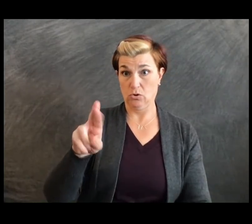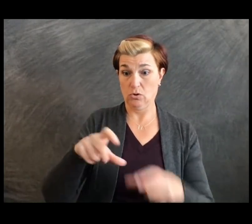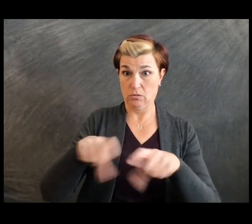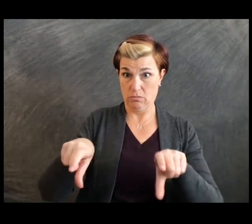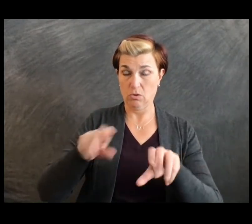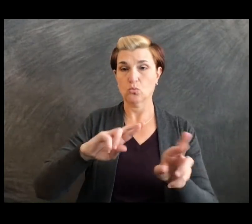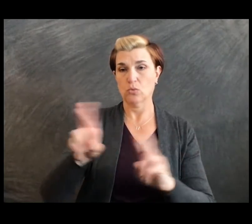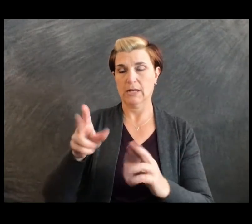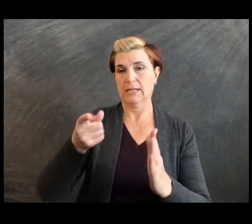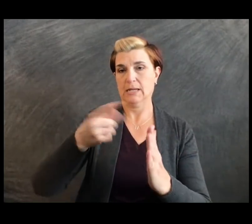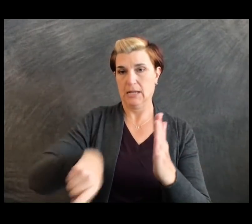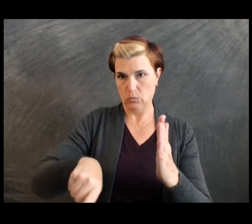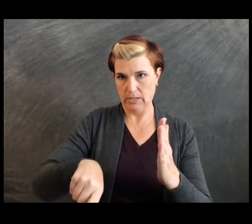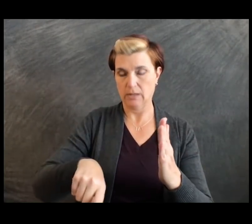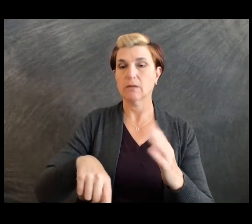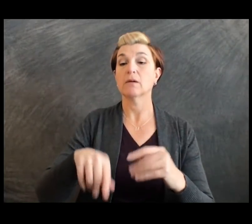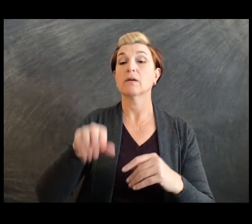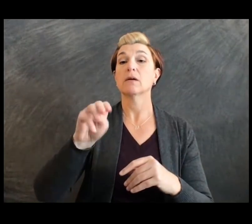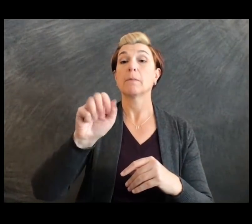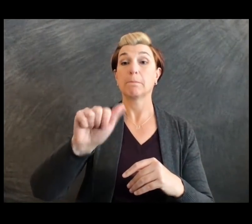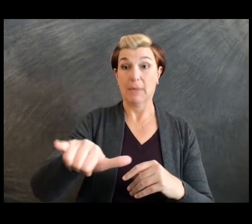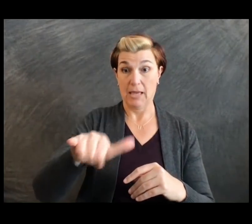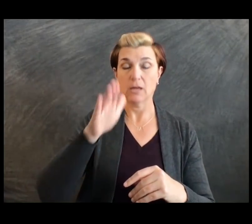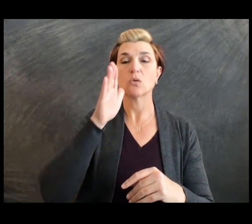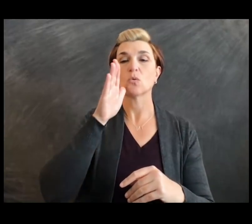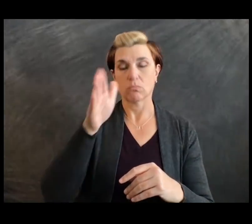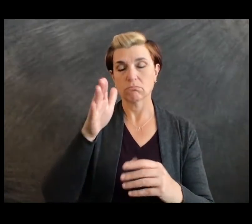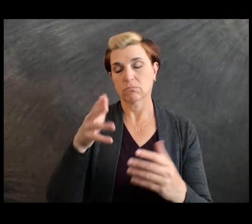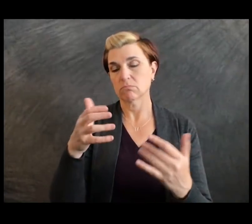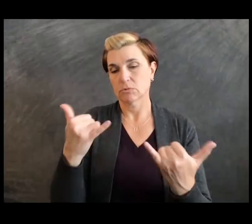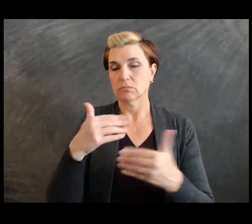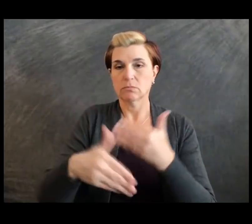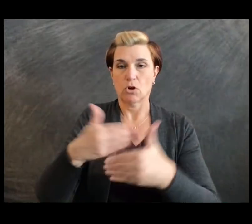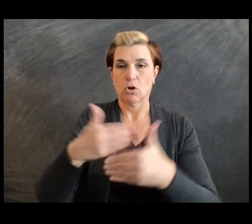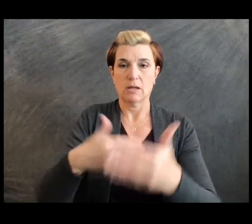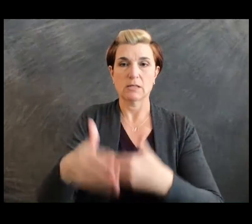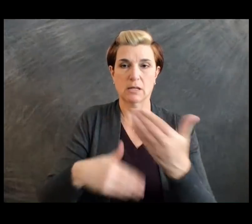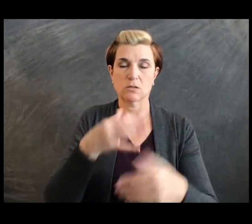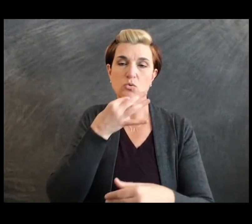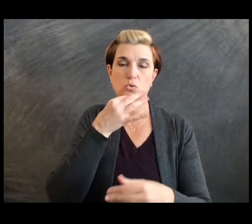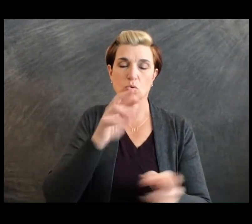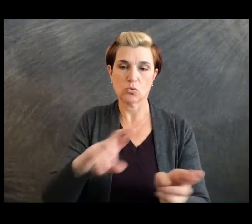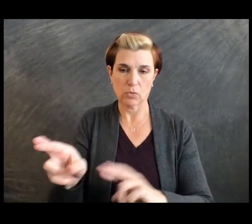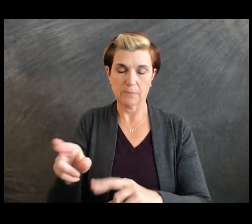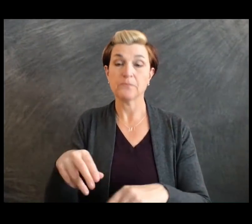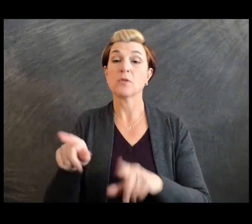worked on and we were also staying in contact with all the stakeholders the